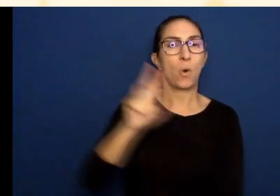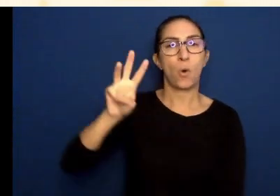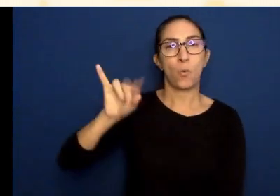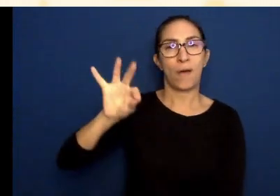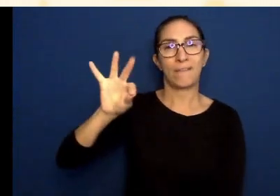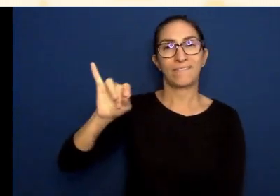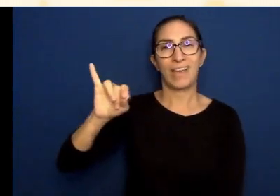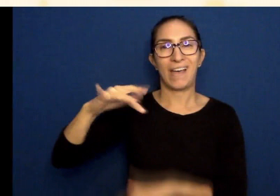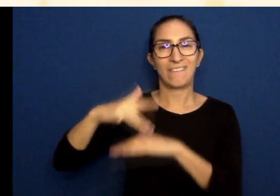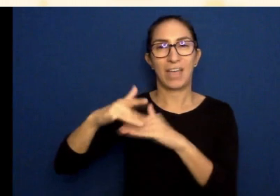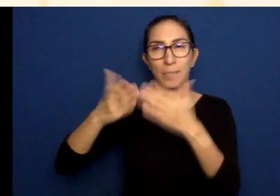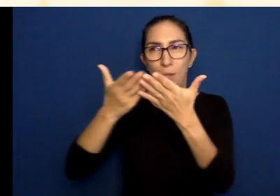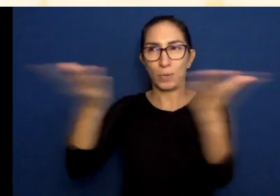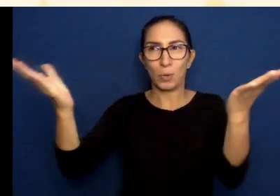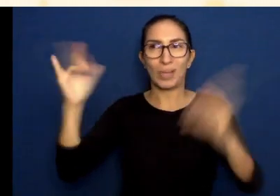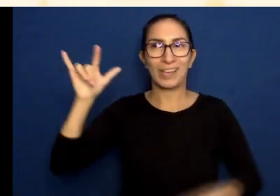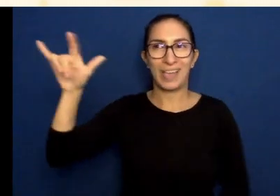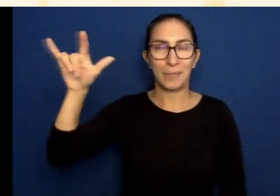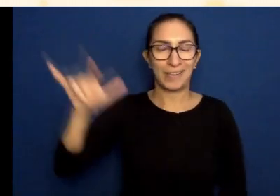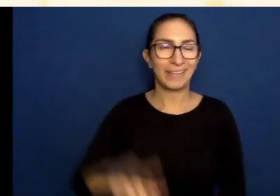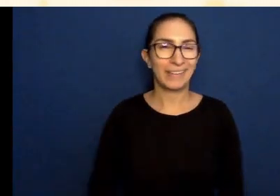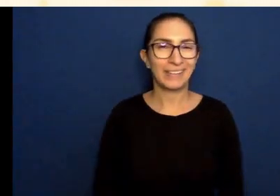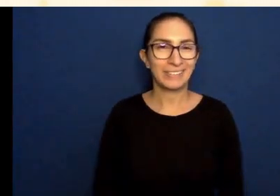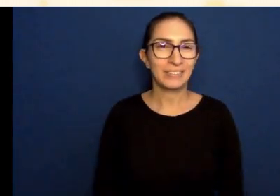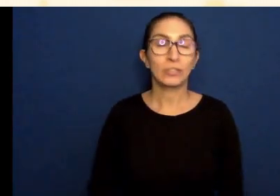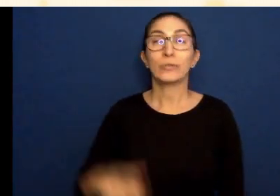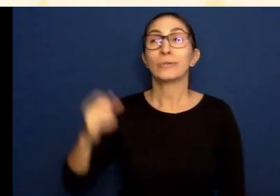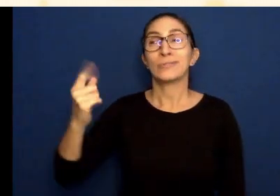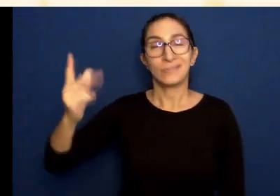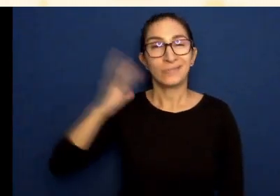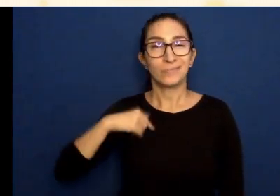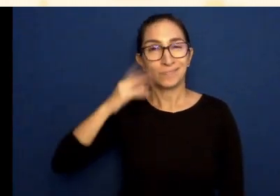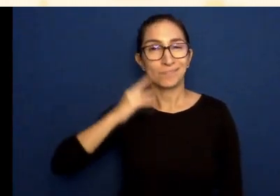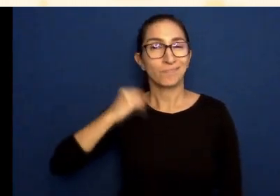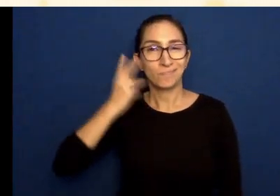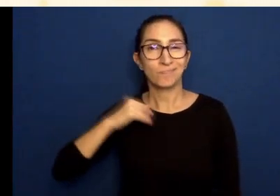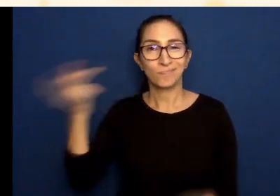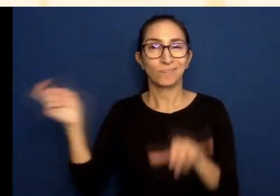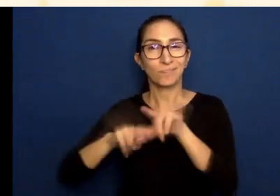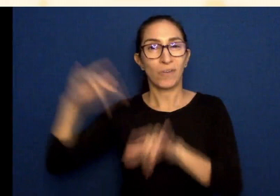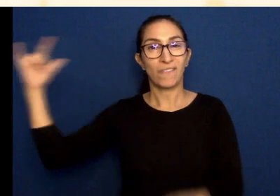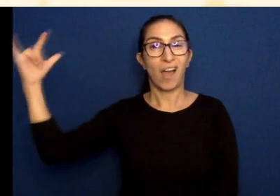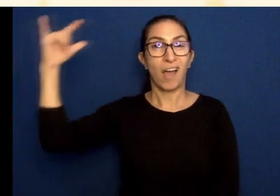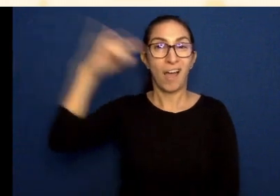to have a real actual device. So this is a really old example from 2014, back before there was Wi-Fi